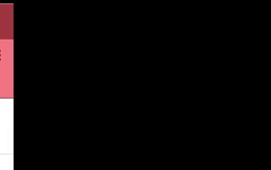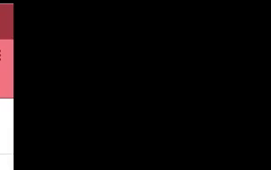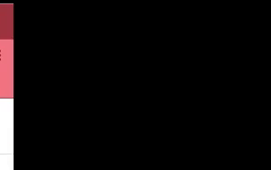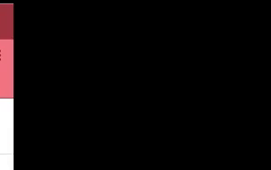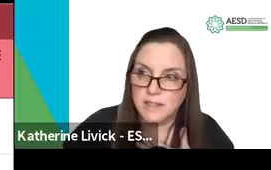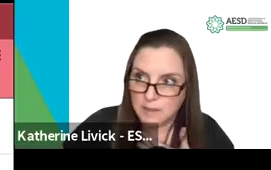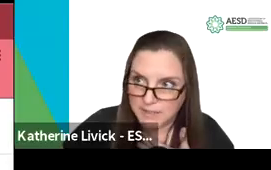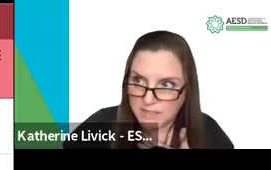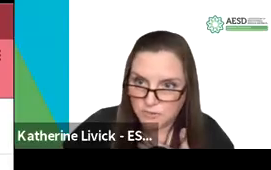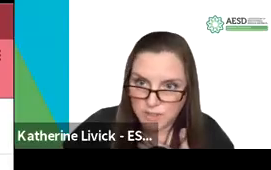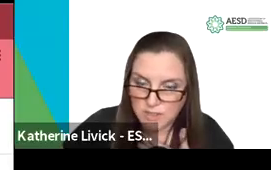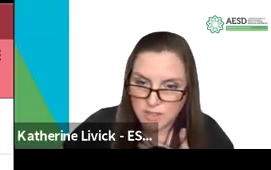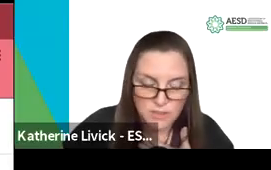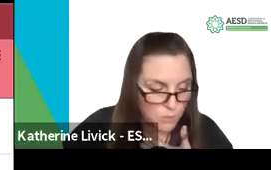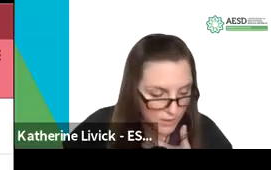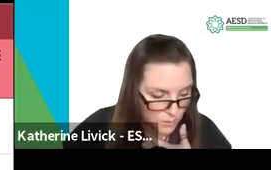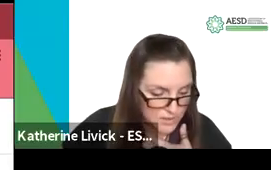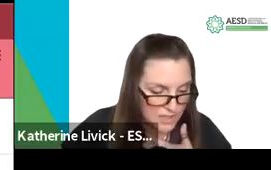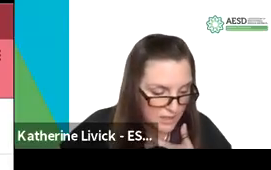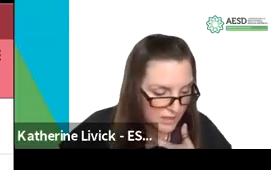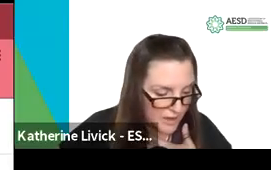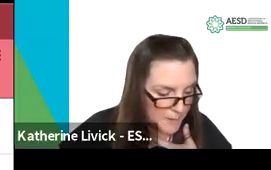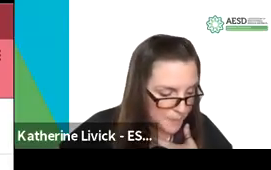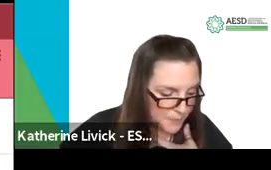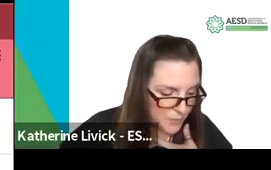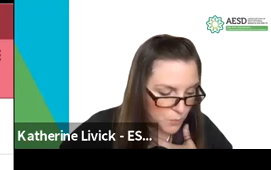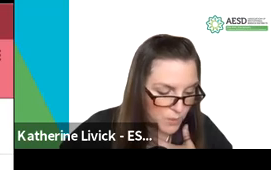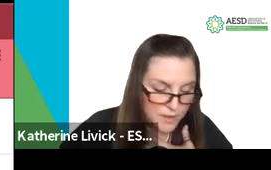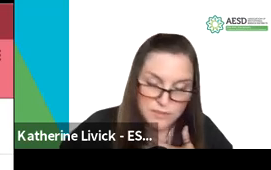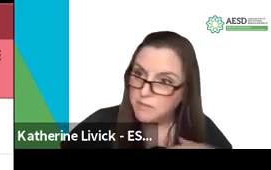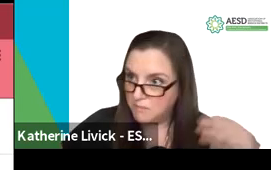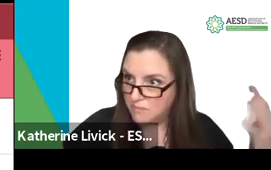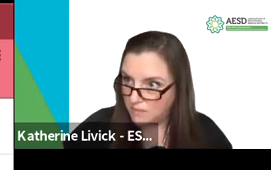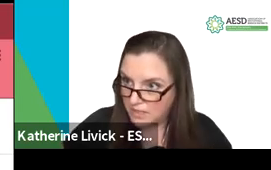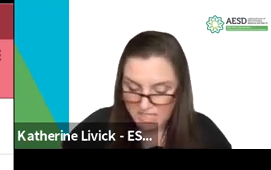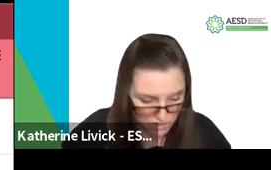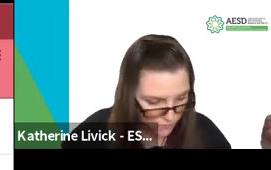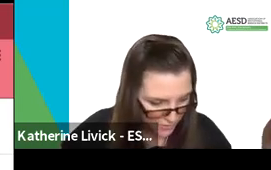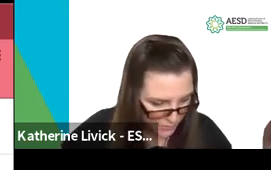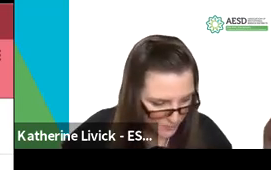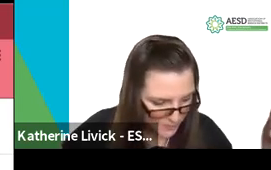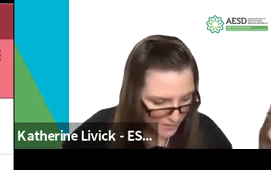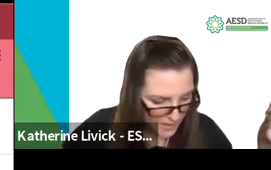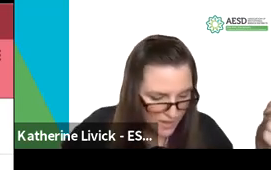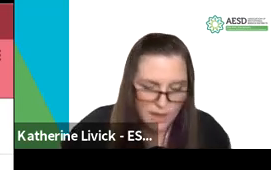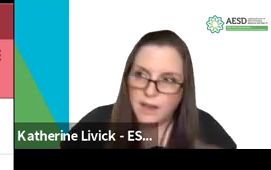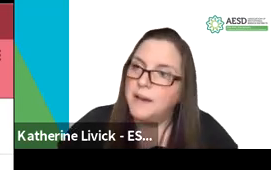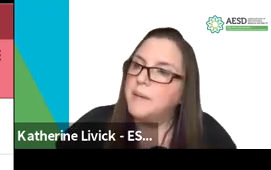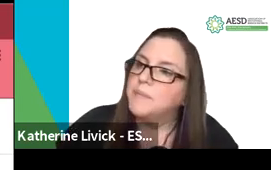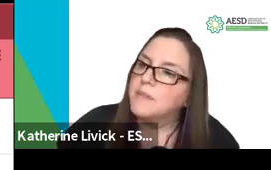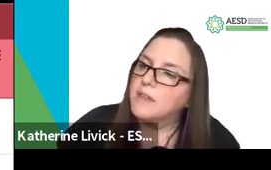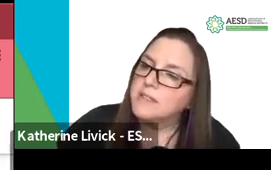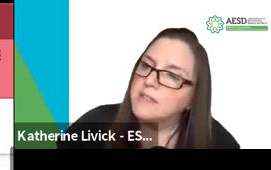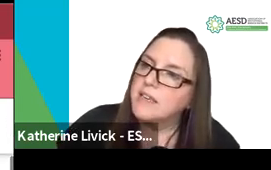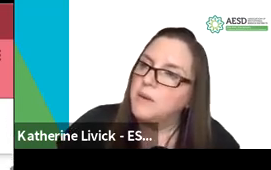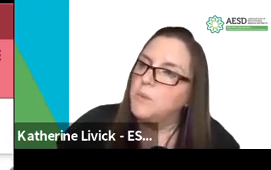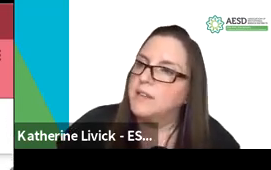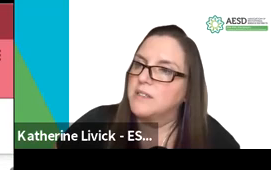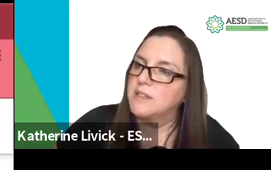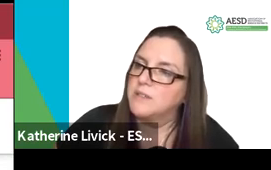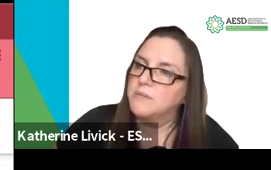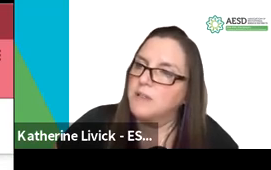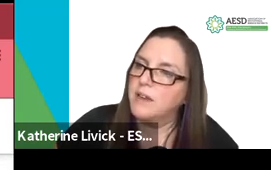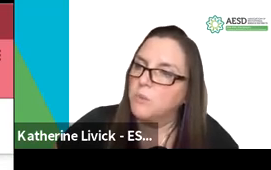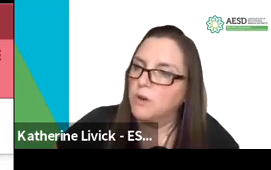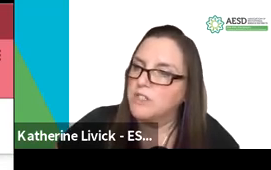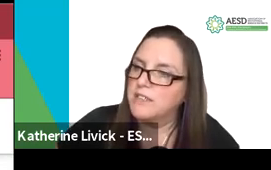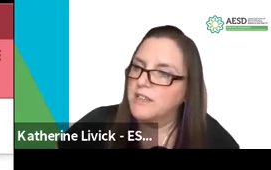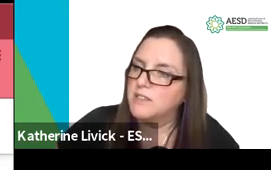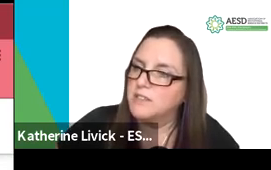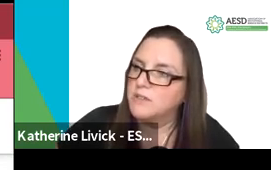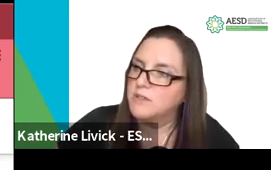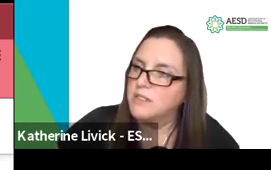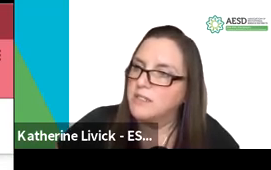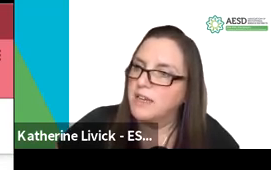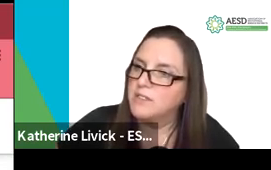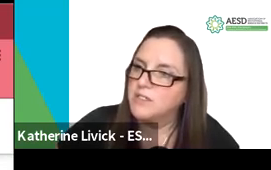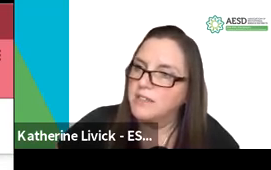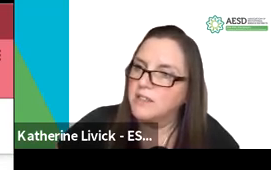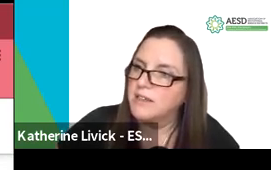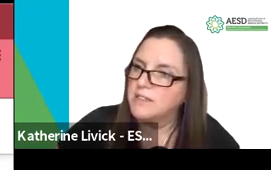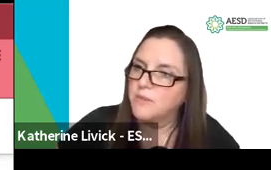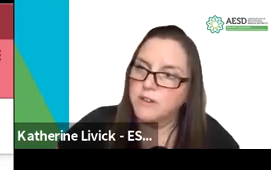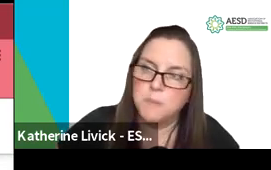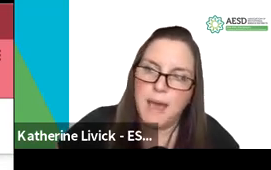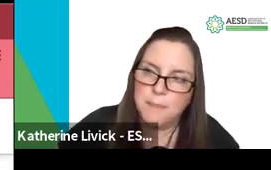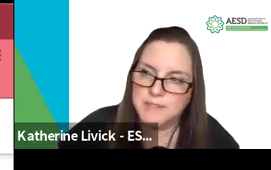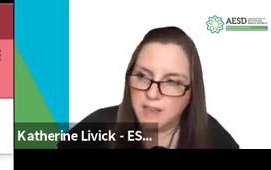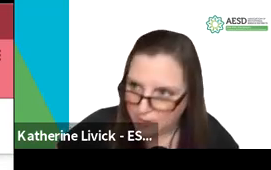Katherine Livick - ESD 112: it looks a little bit different than what you were seeing with the teacher view and let's see what kind of work Janice has to do today. She has a lot of stuff. So here's a map assignment.